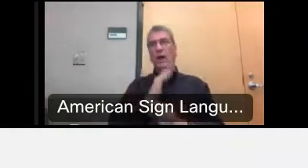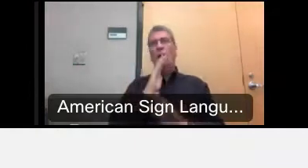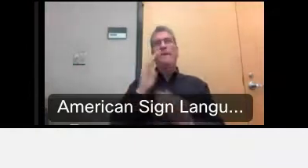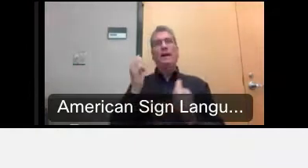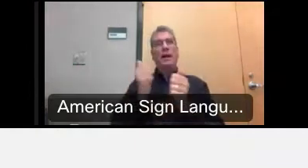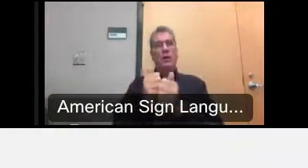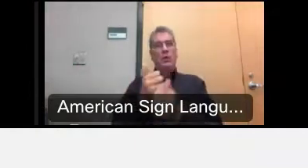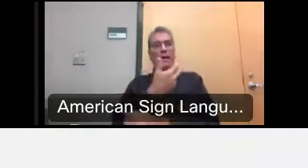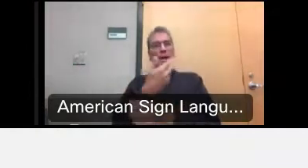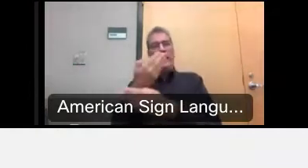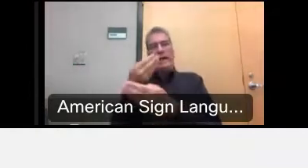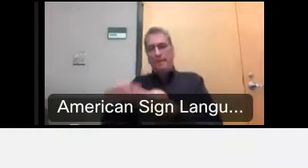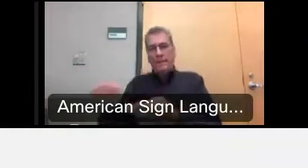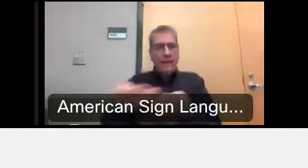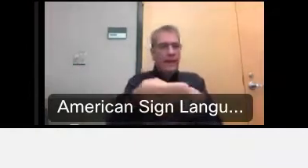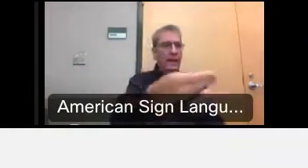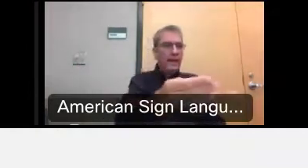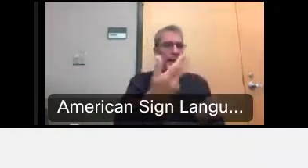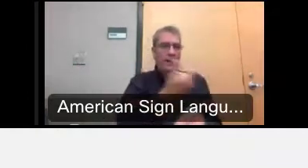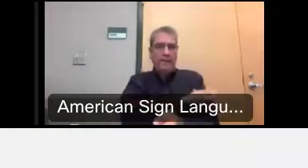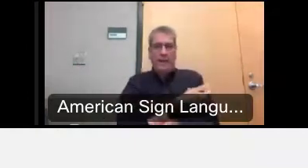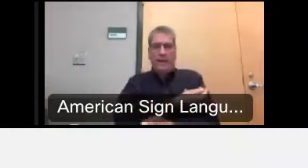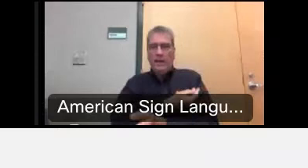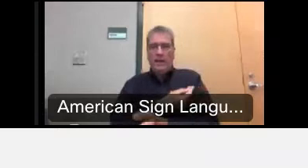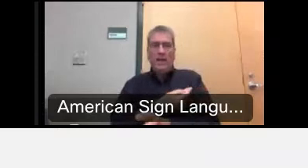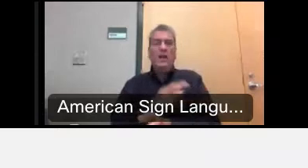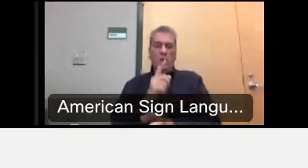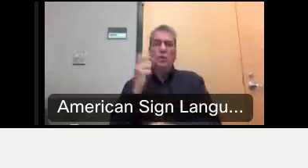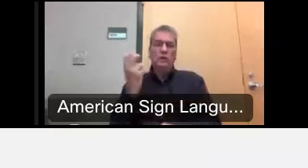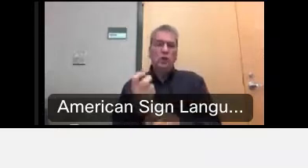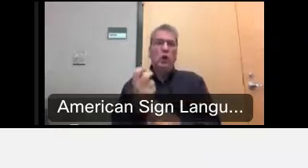vaccine allocation and distribution. It was not without difficulty right? Dr shuford.